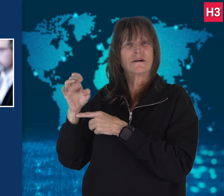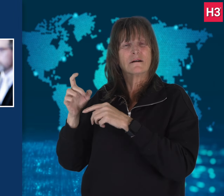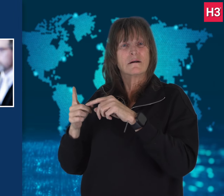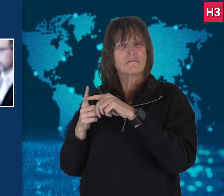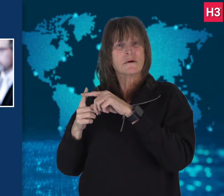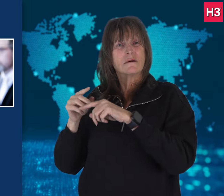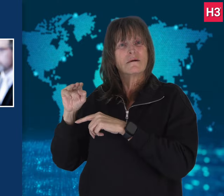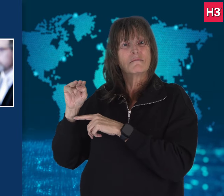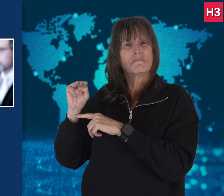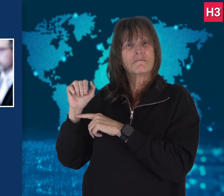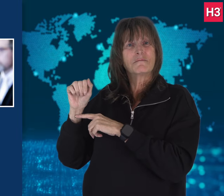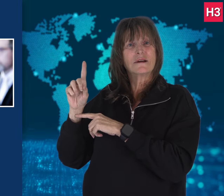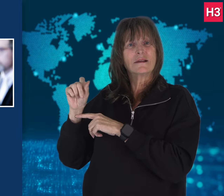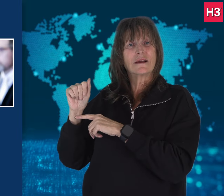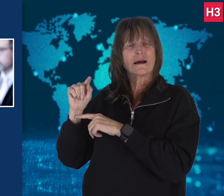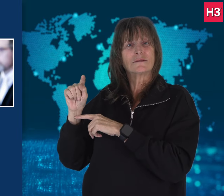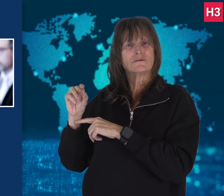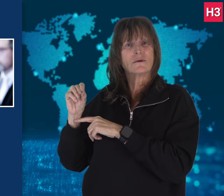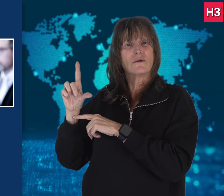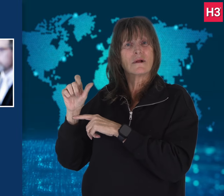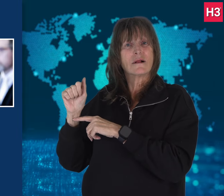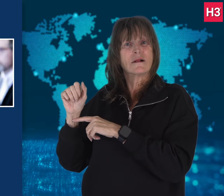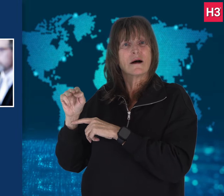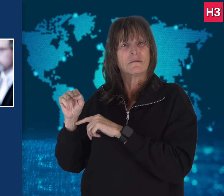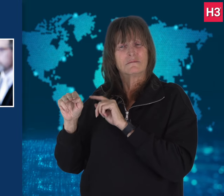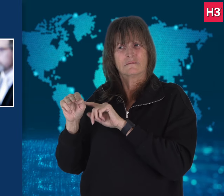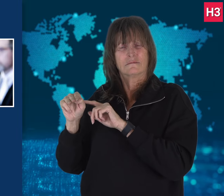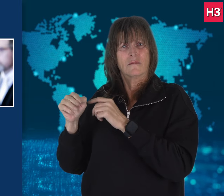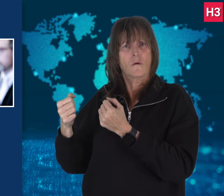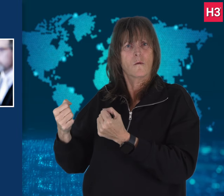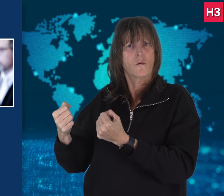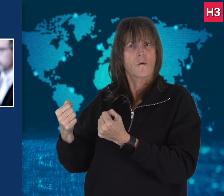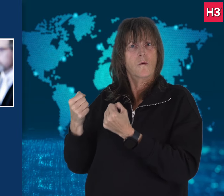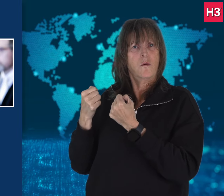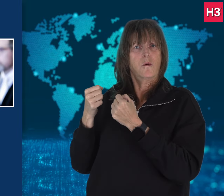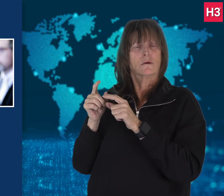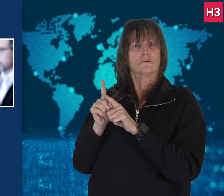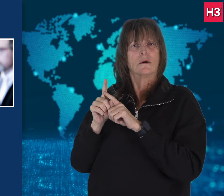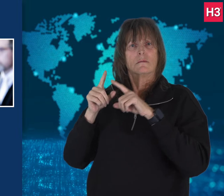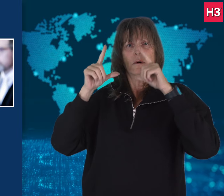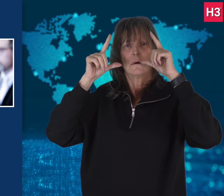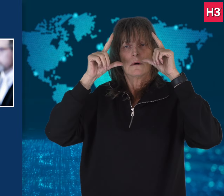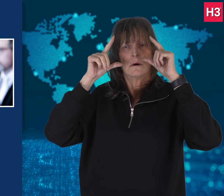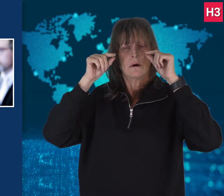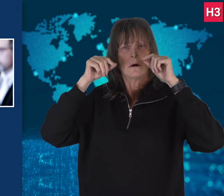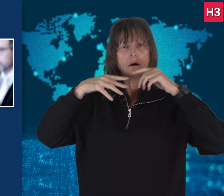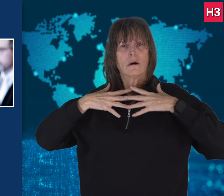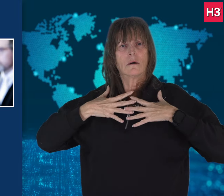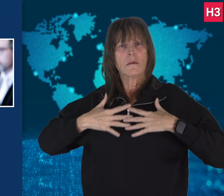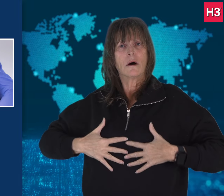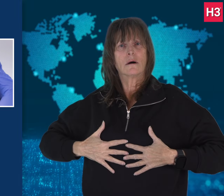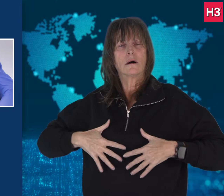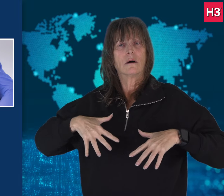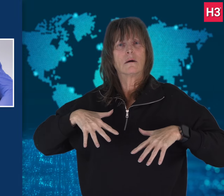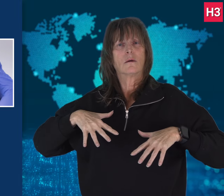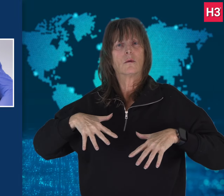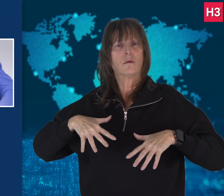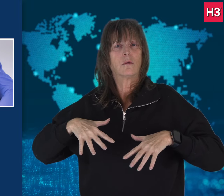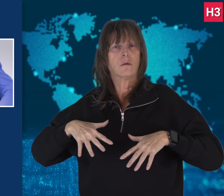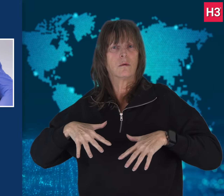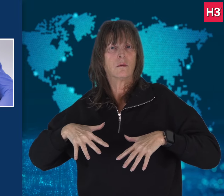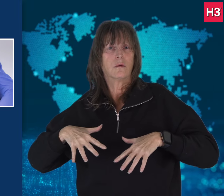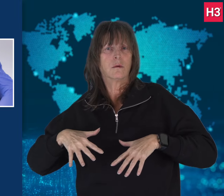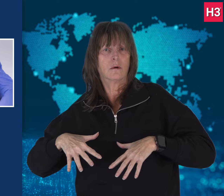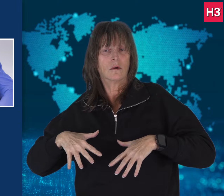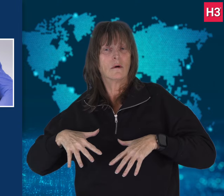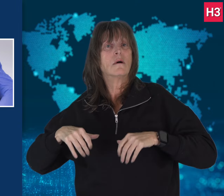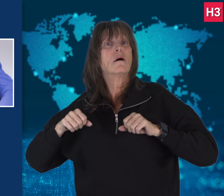and can even be used in executions. He did this because he was angry